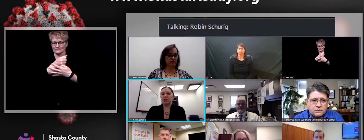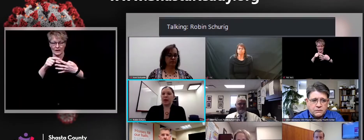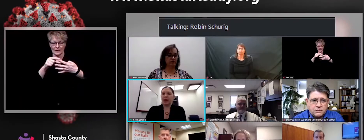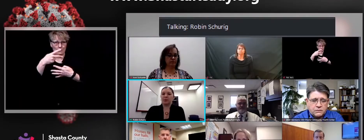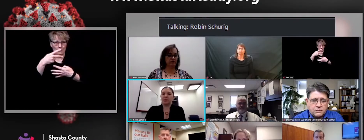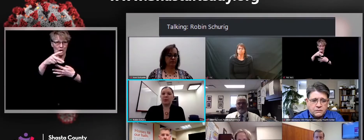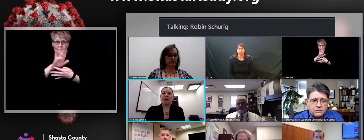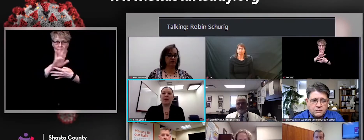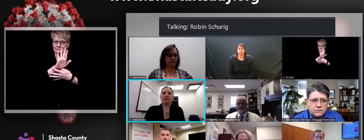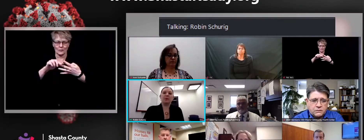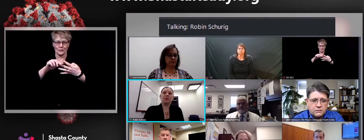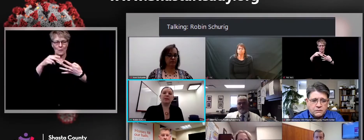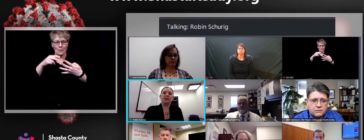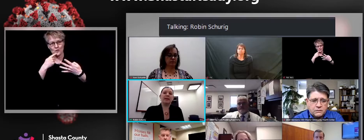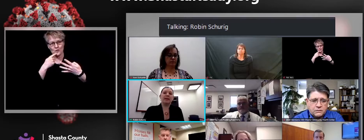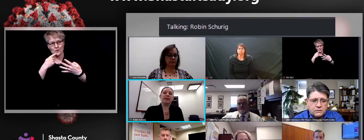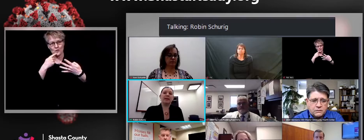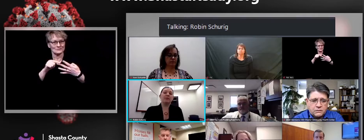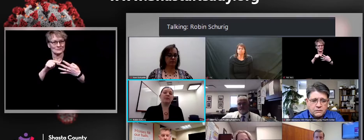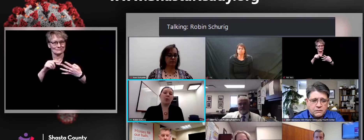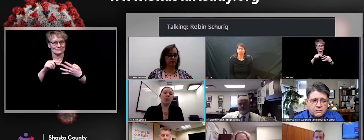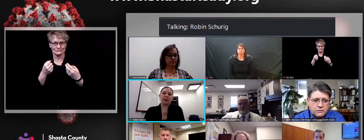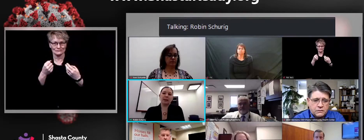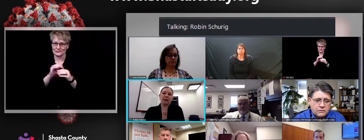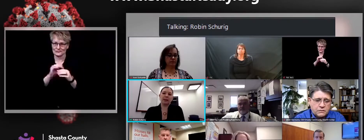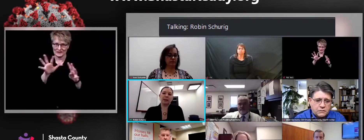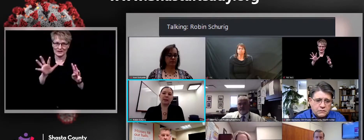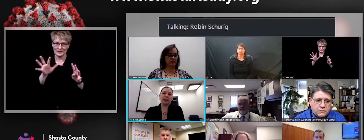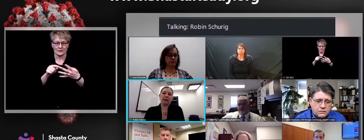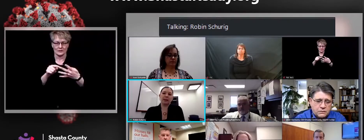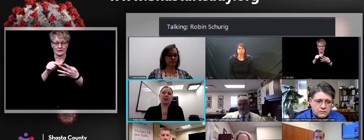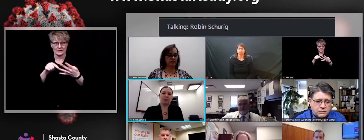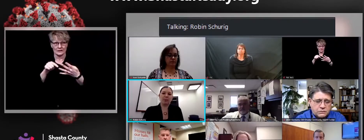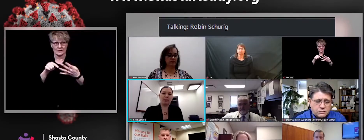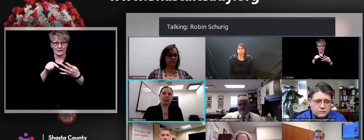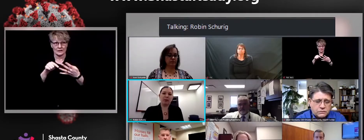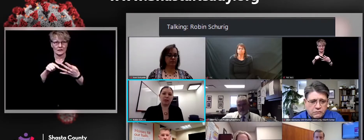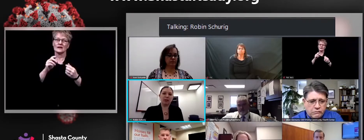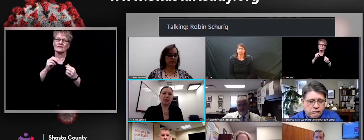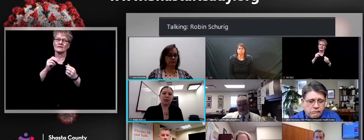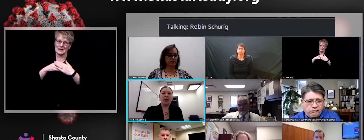our case rate would have to decrease to less than four daily cases per 100,000 population,